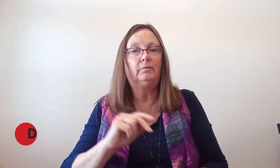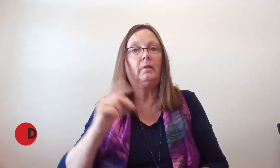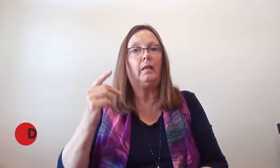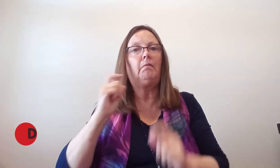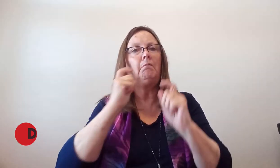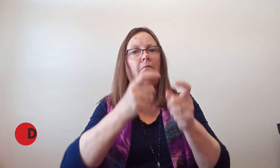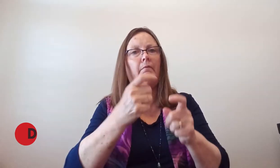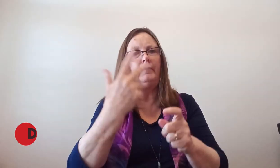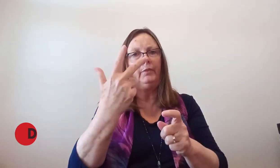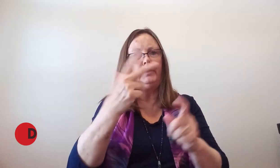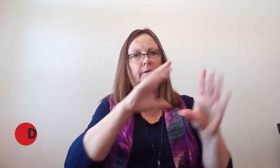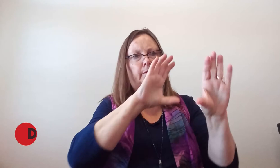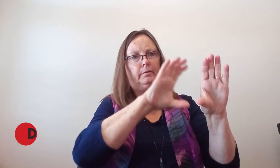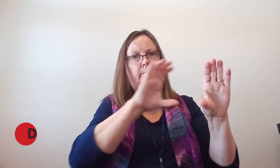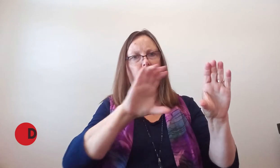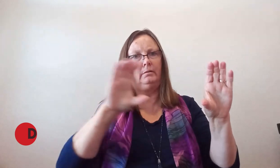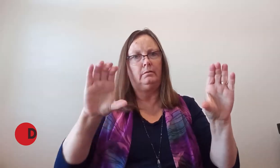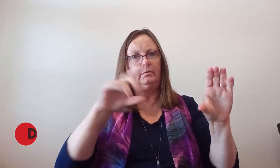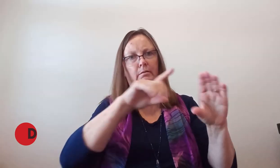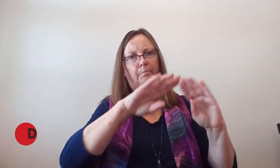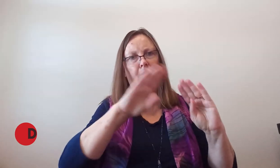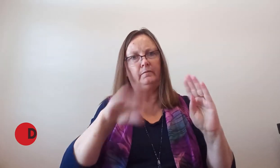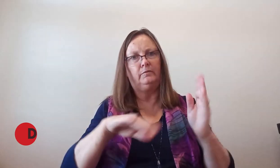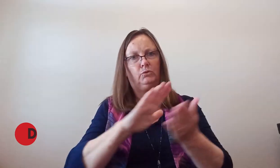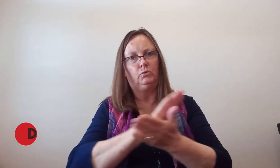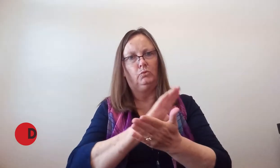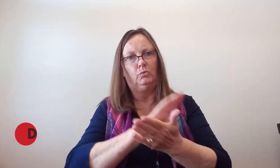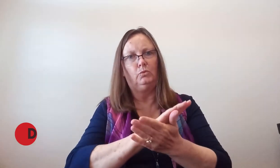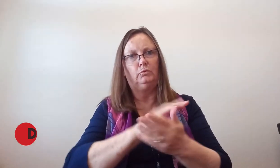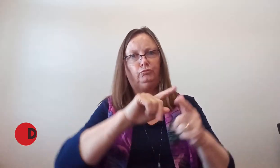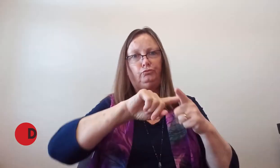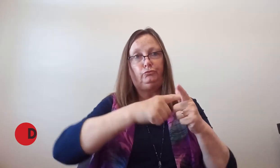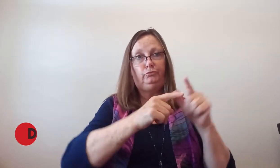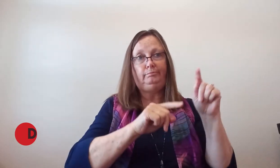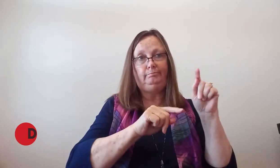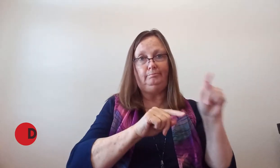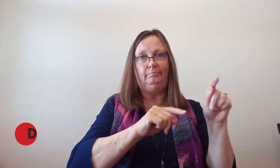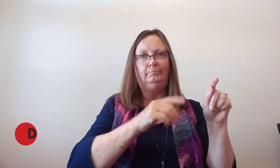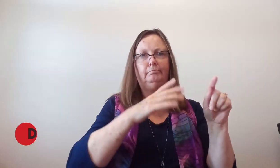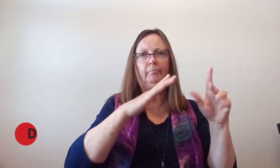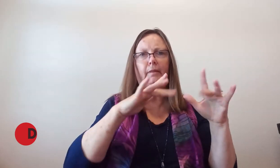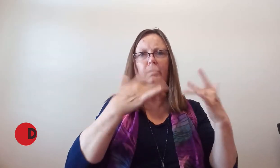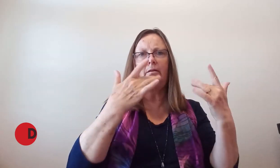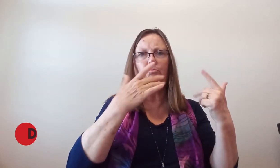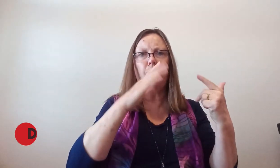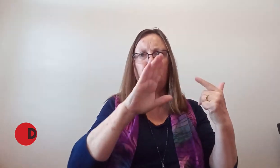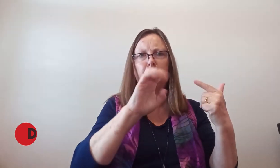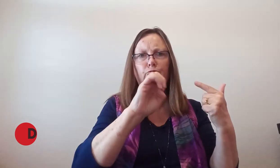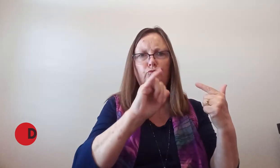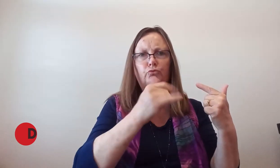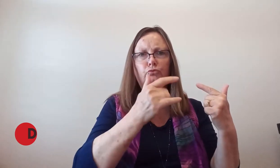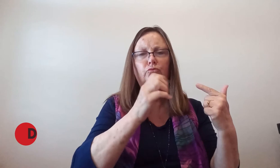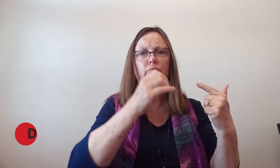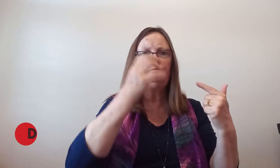He donated three pieces to the Bellville school starting with the